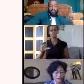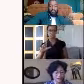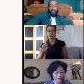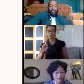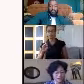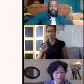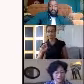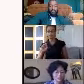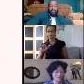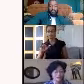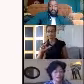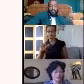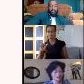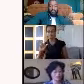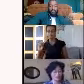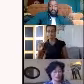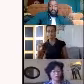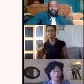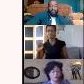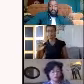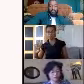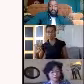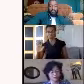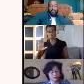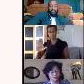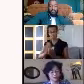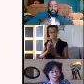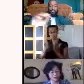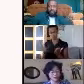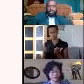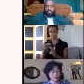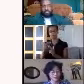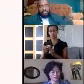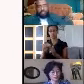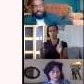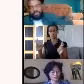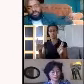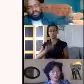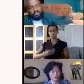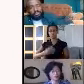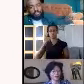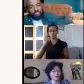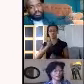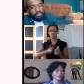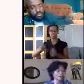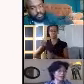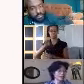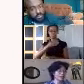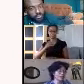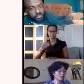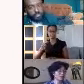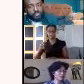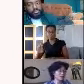Supremacy and Me. It is a workbook that you could do individually or as an organization.